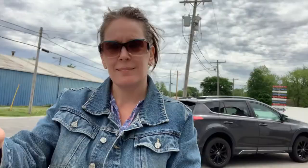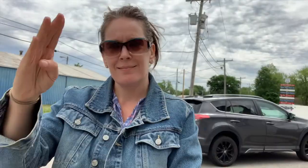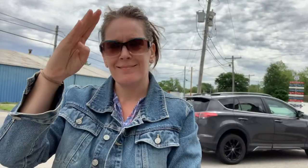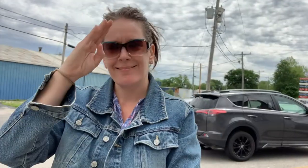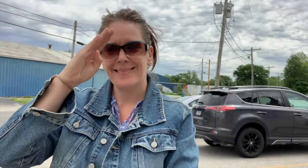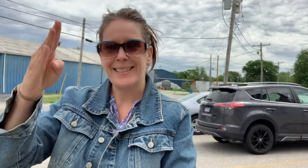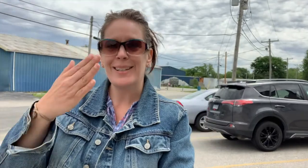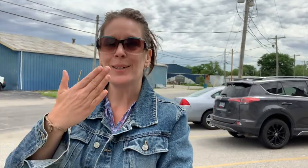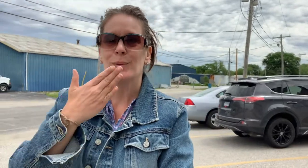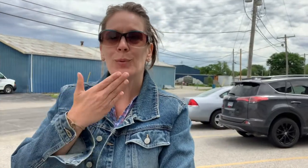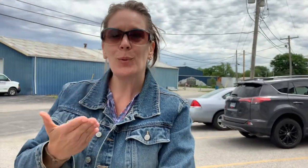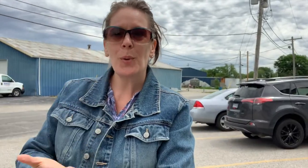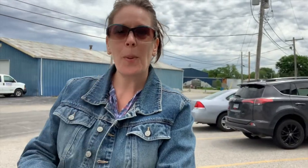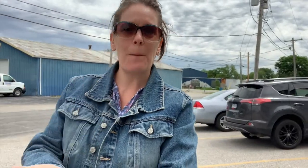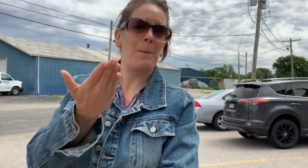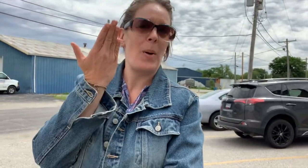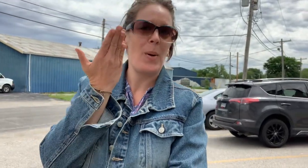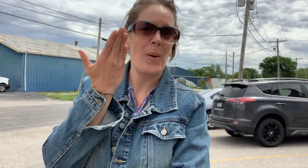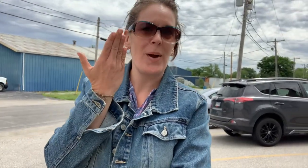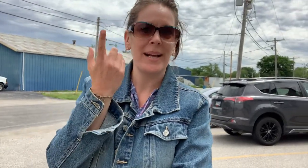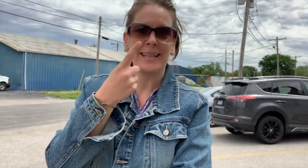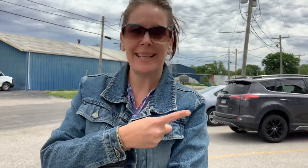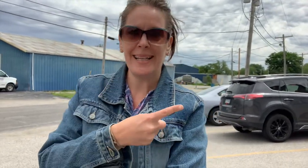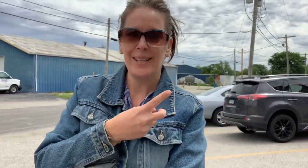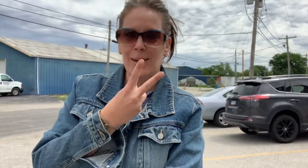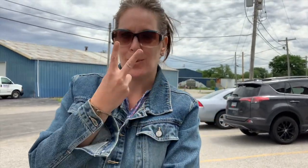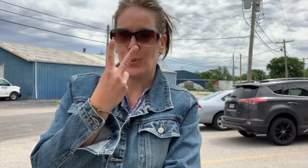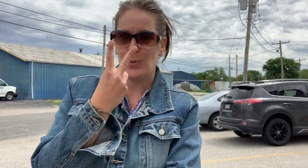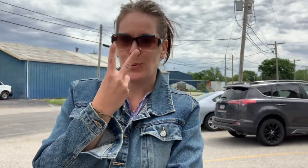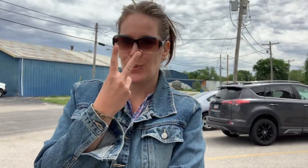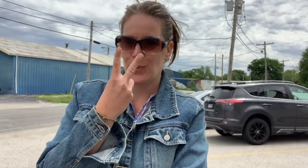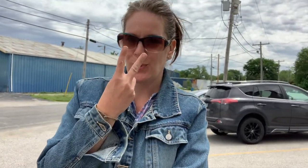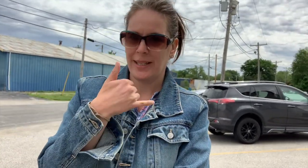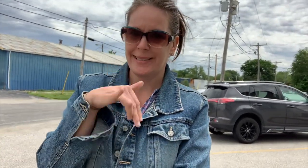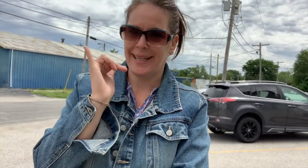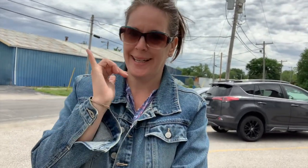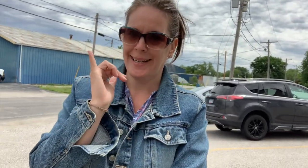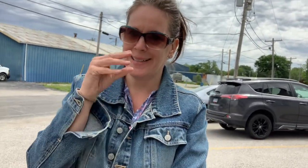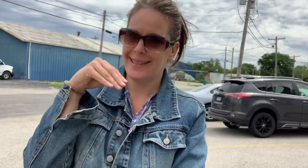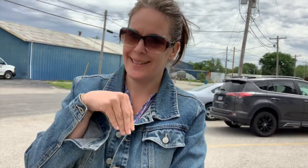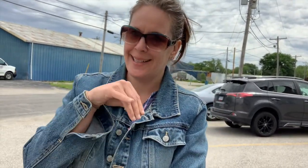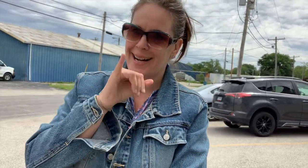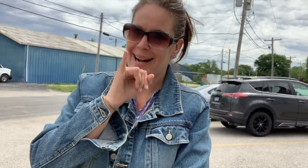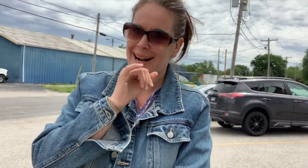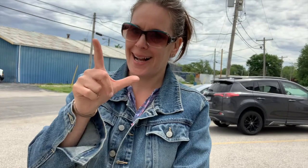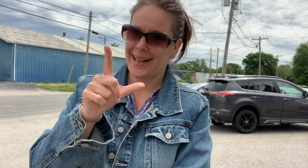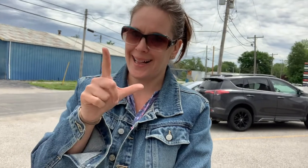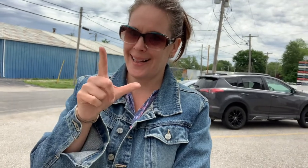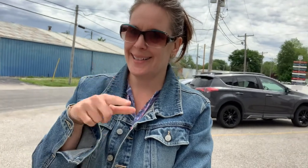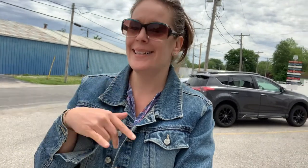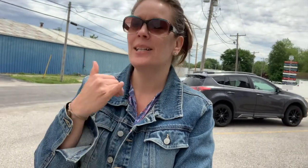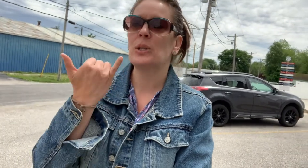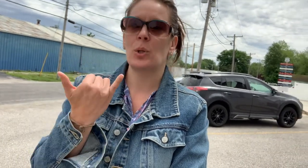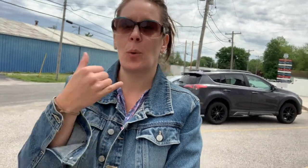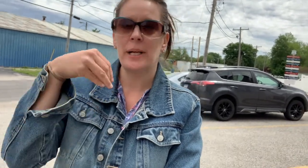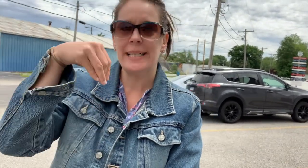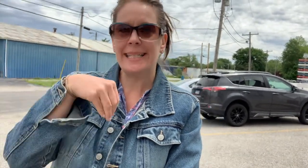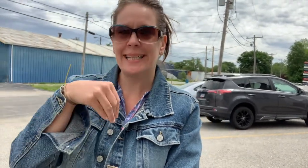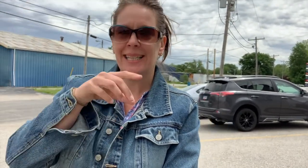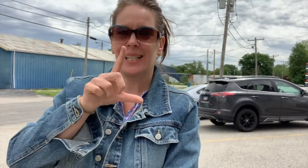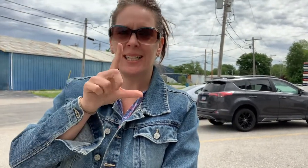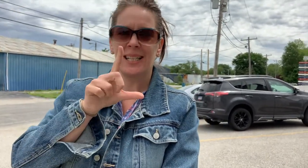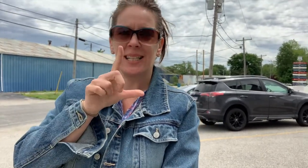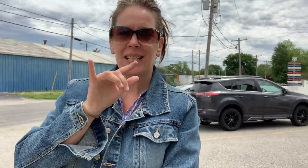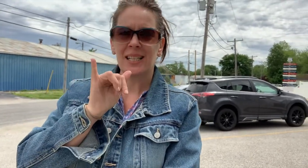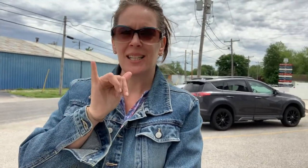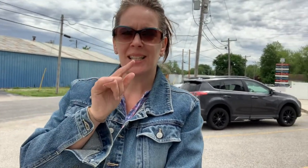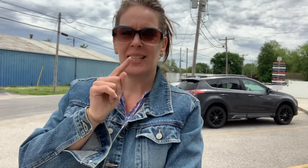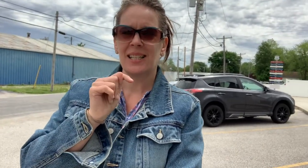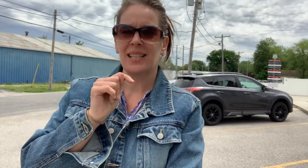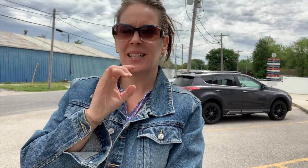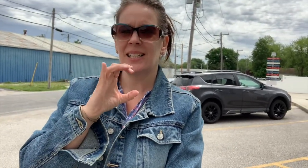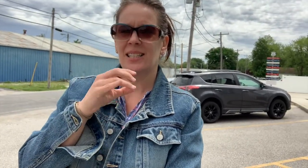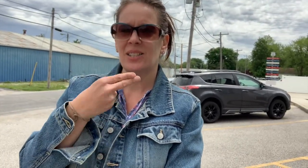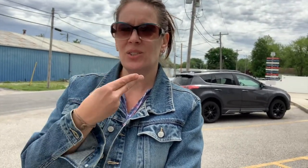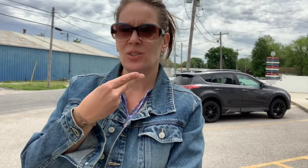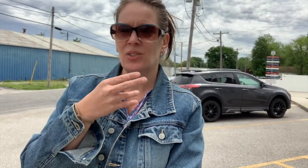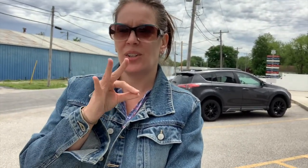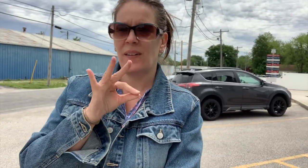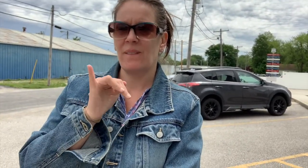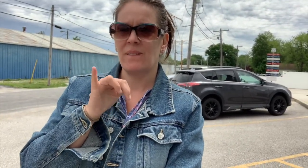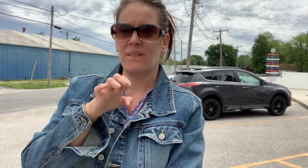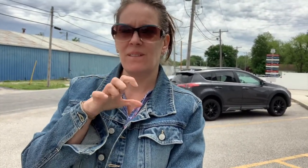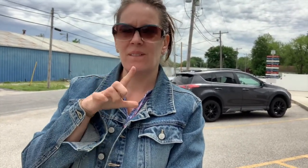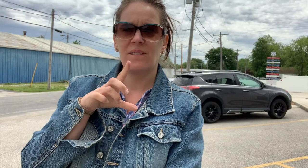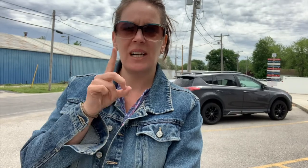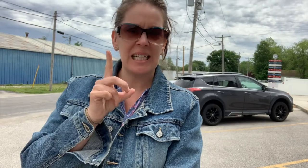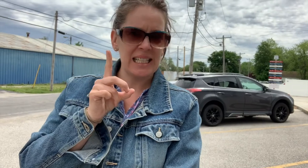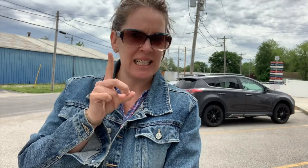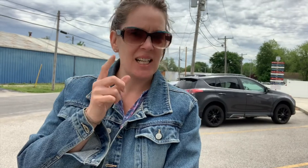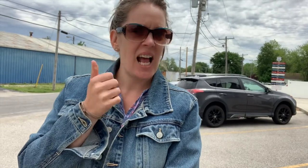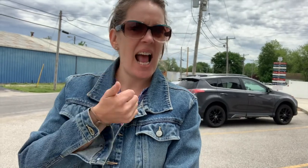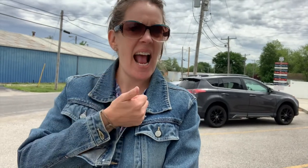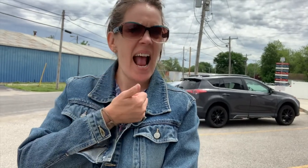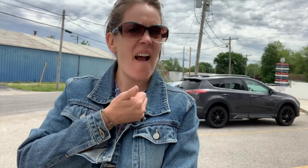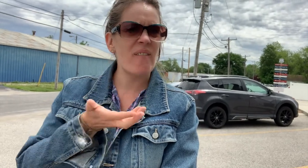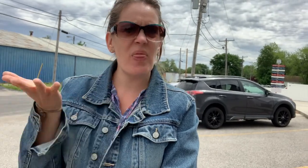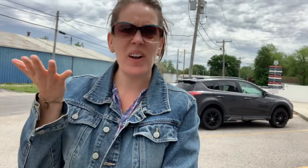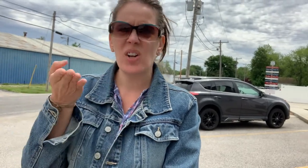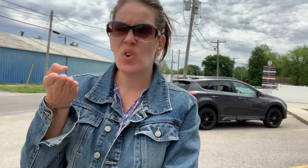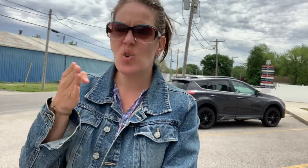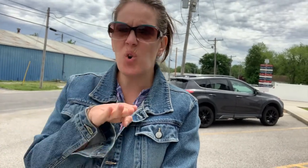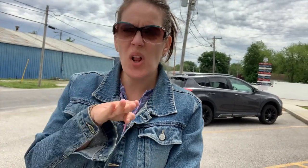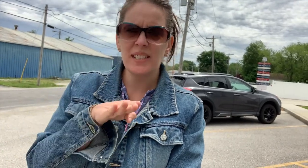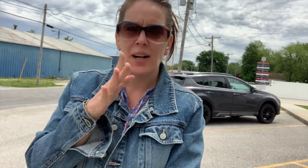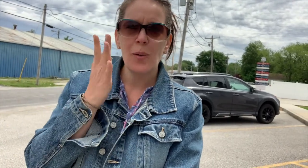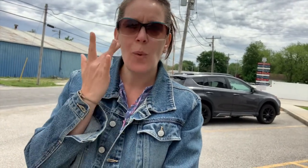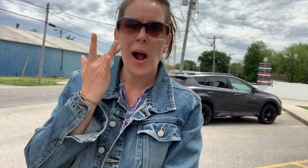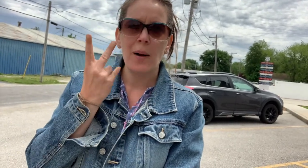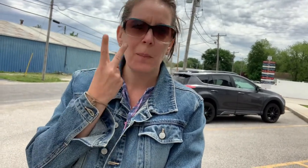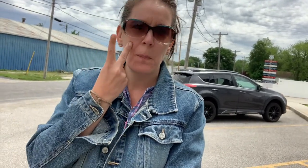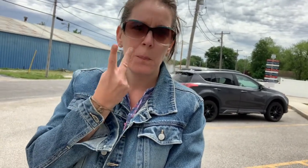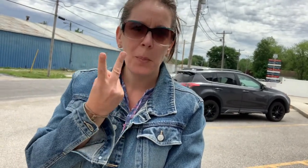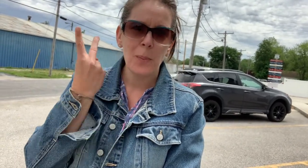Hello, good morning, day 2 we are still in Illinois. Right now we are in Litchfield and everything are closed